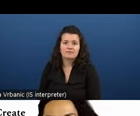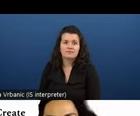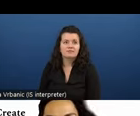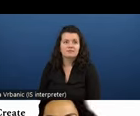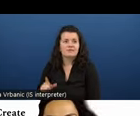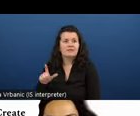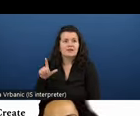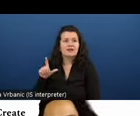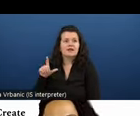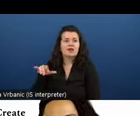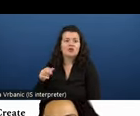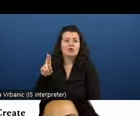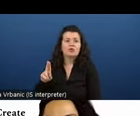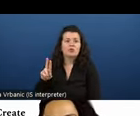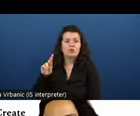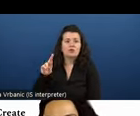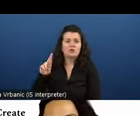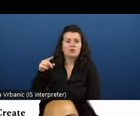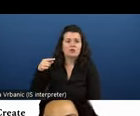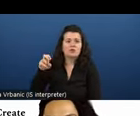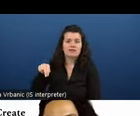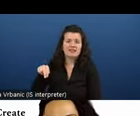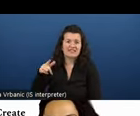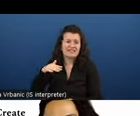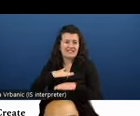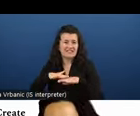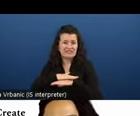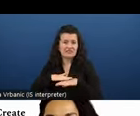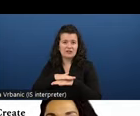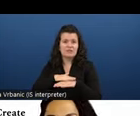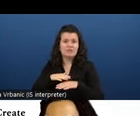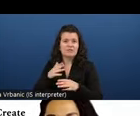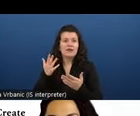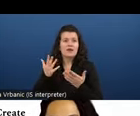Mary's thanks for trying. I think you might have to re share your screen and take a box